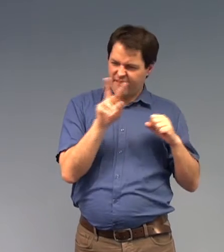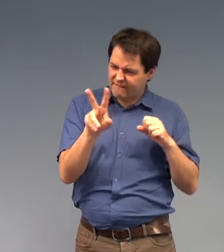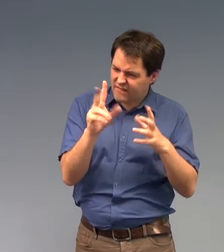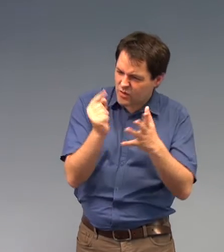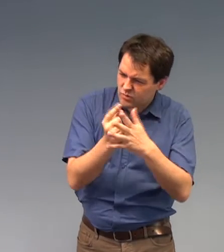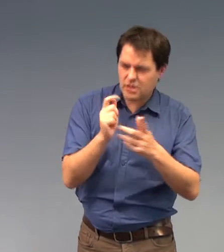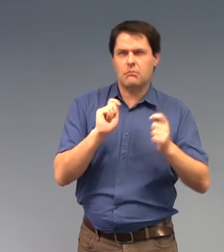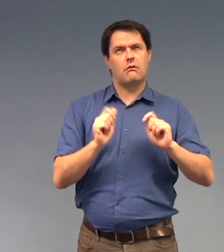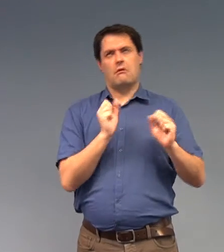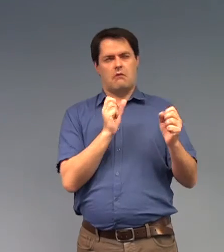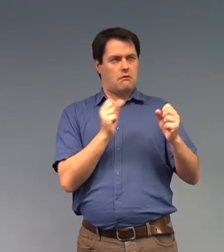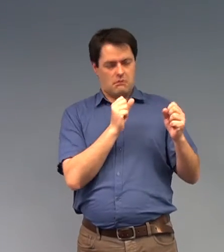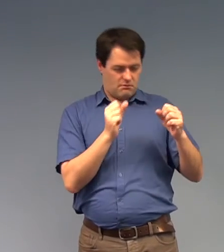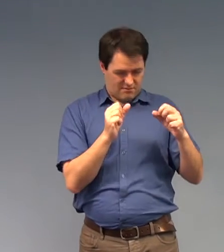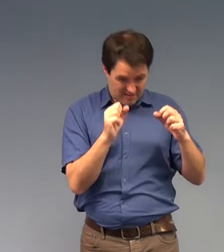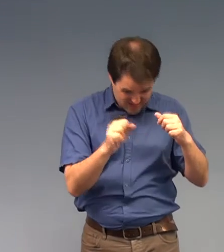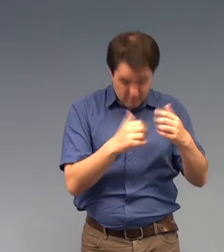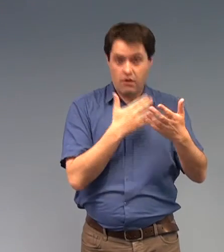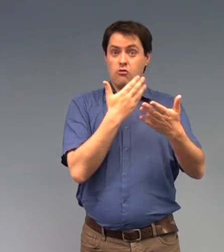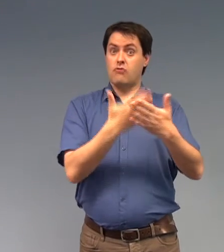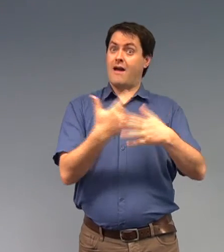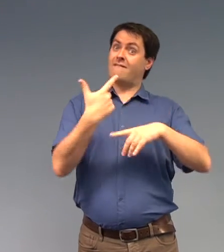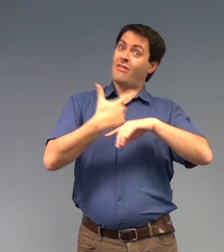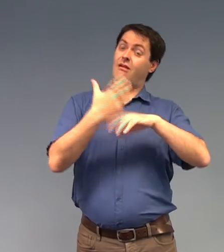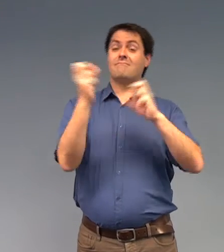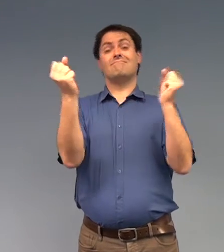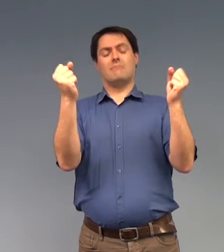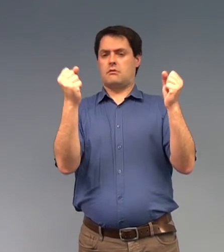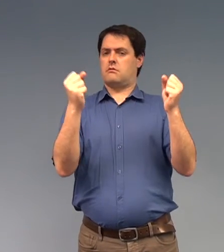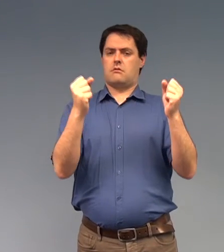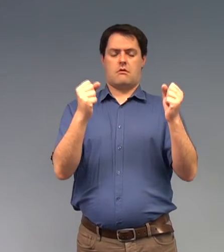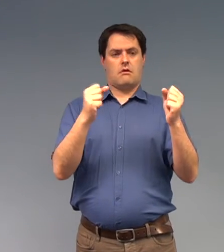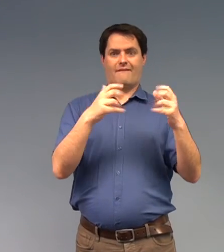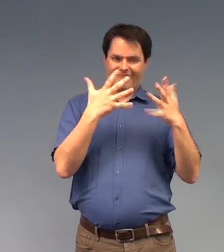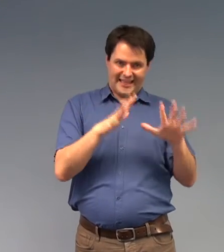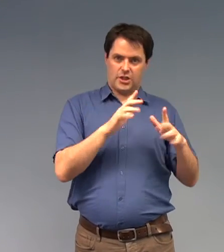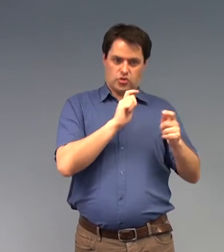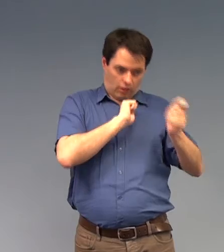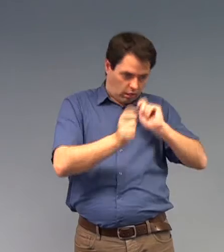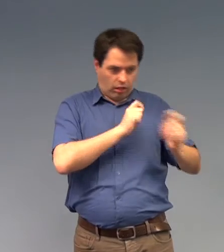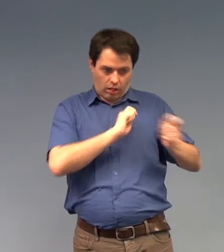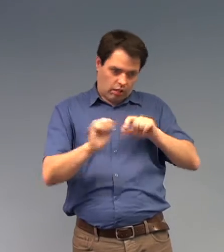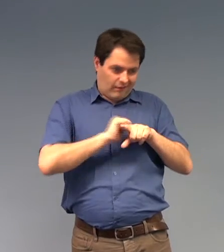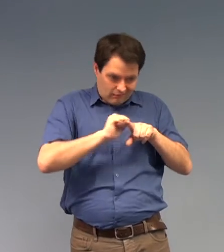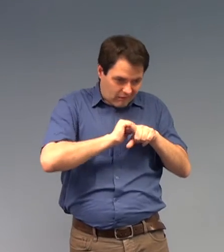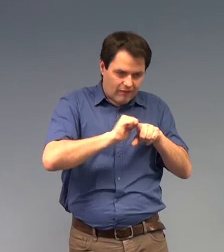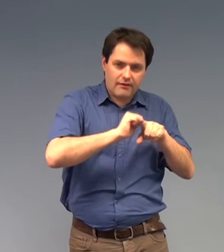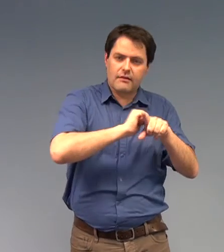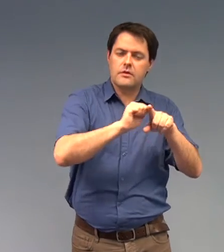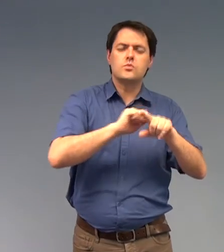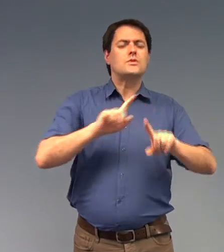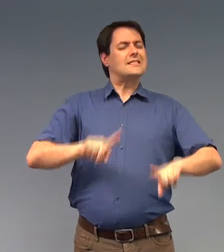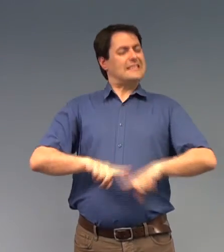Where as the Deaf DIs did. They went through a process of editing, one could call it.